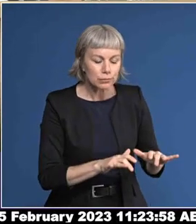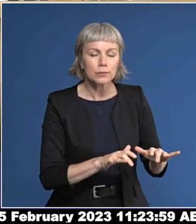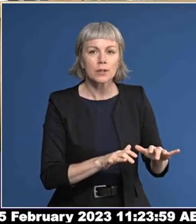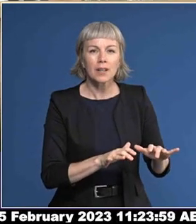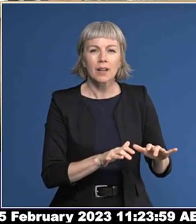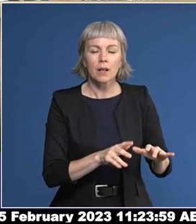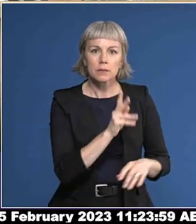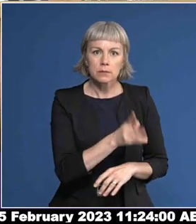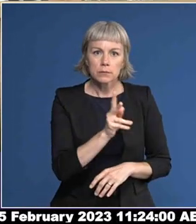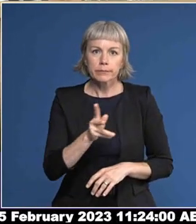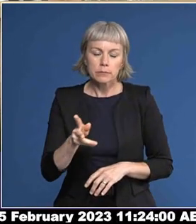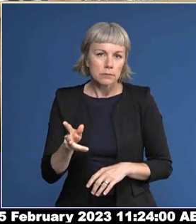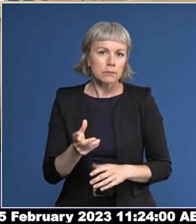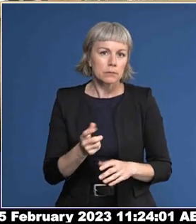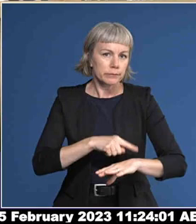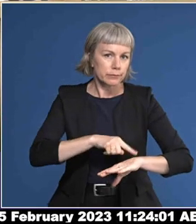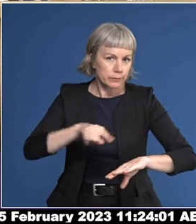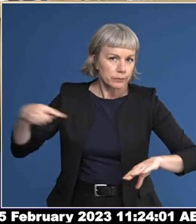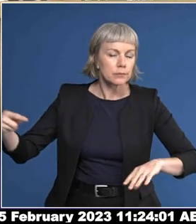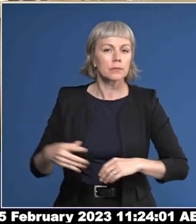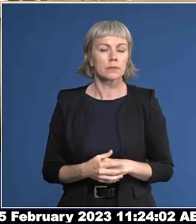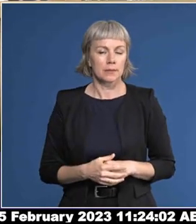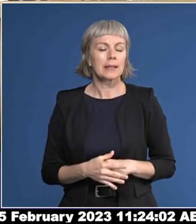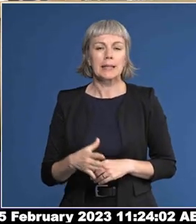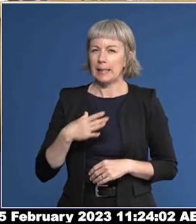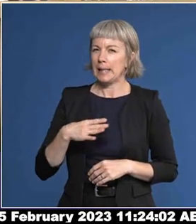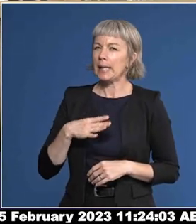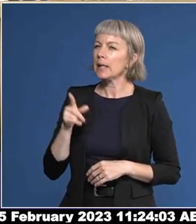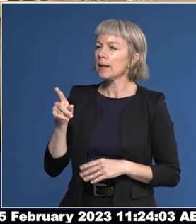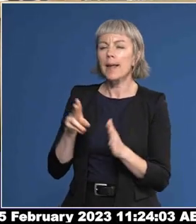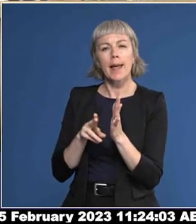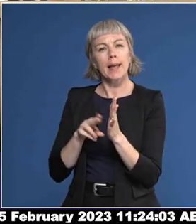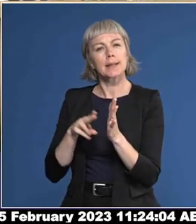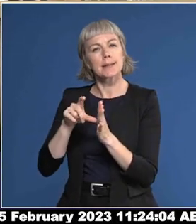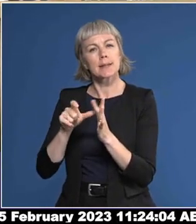Commission around streamlining and making sure there is even different requirements